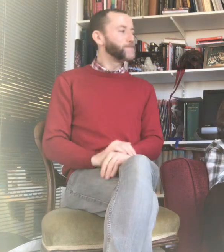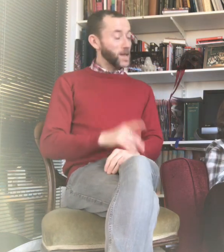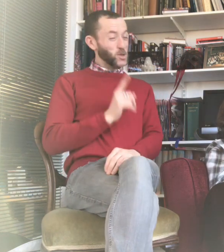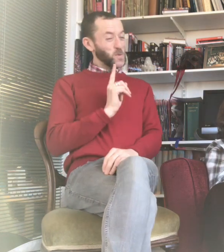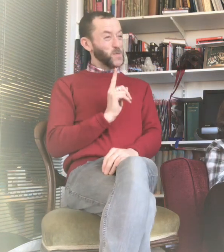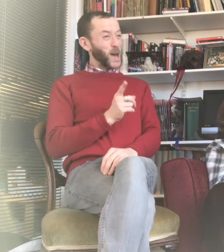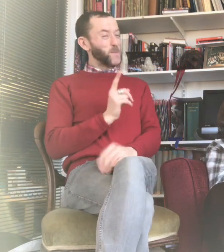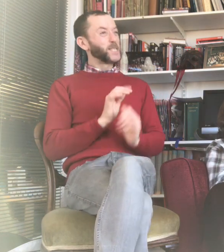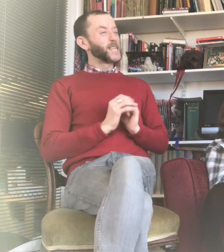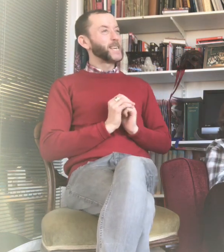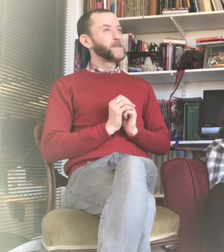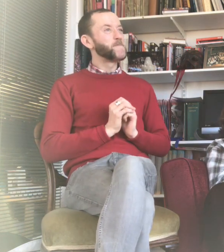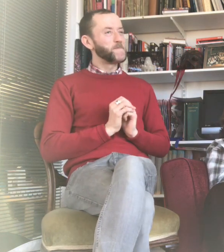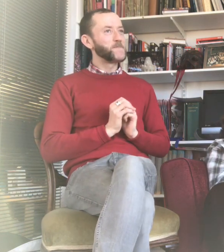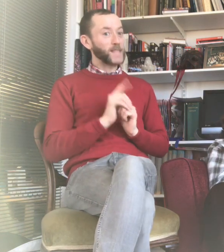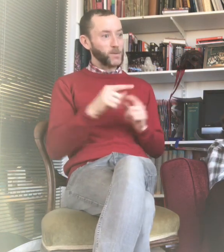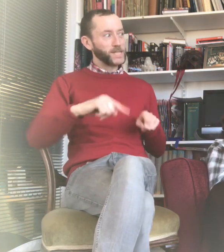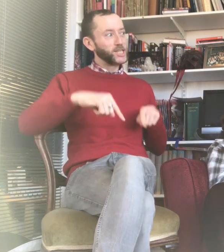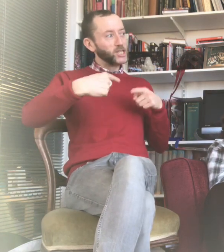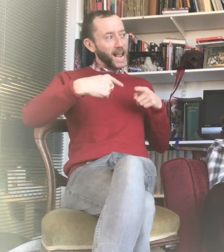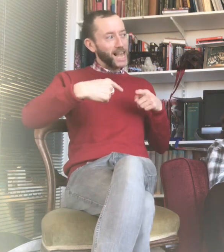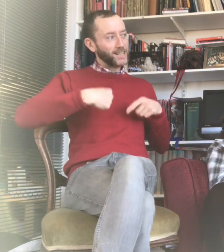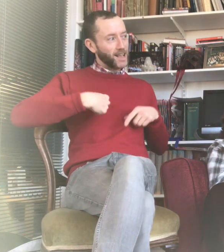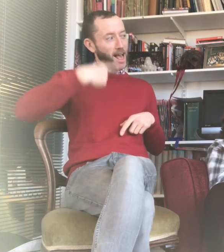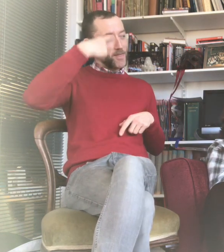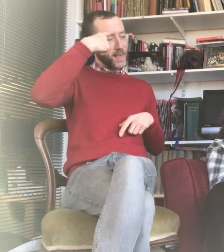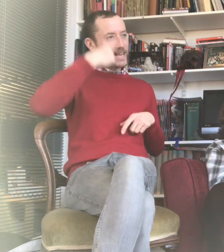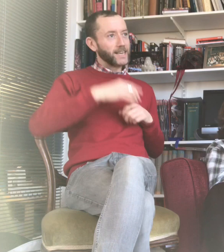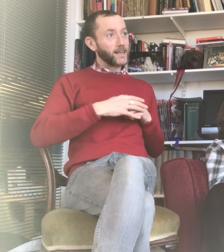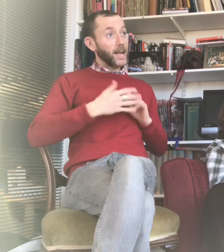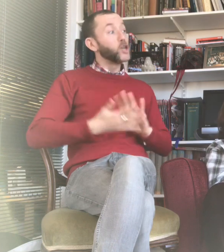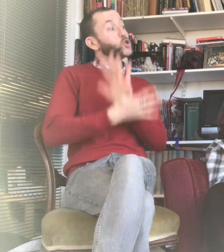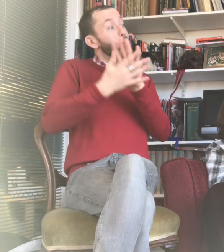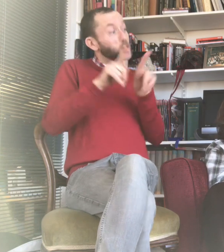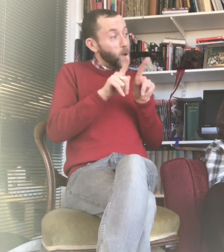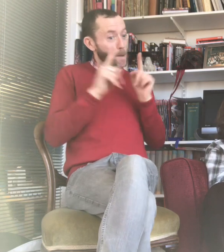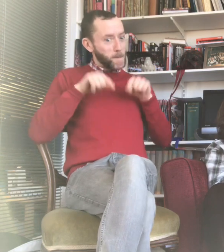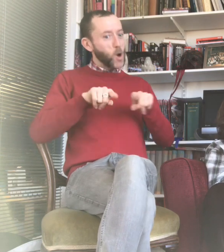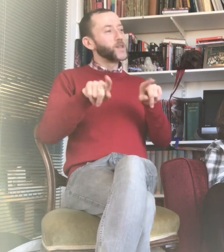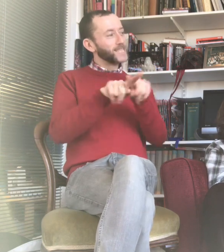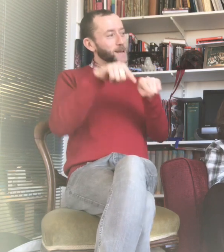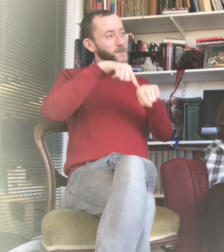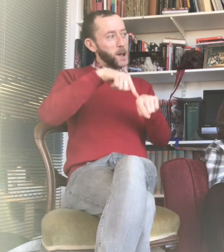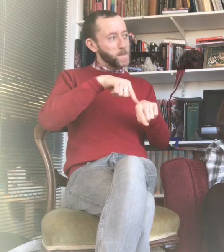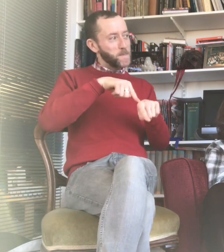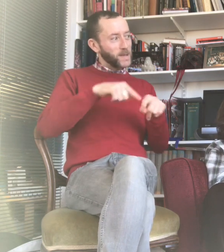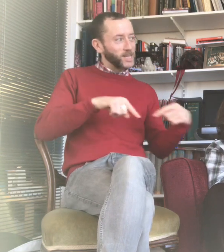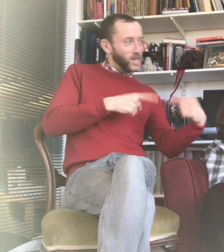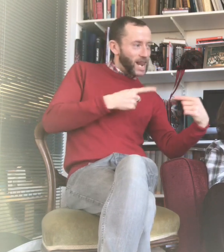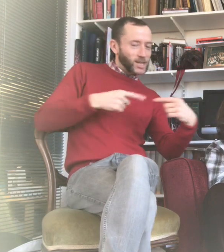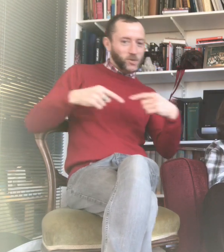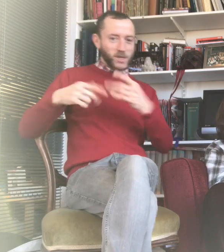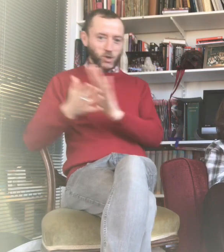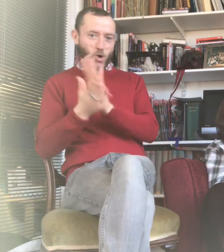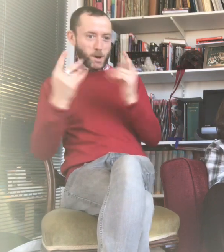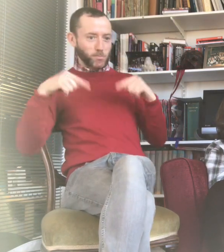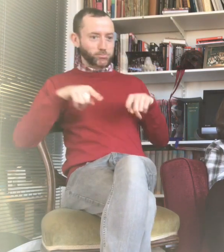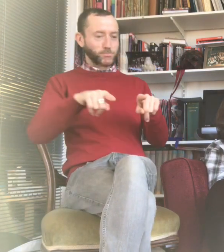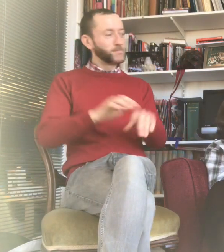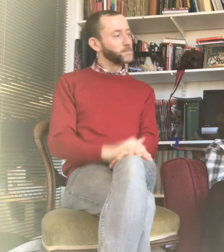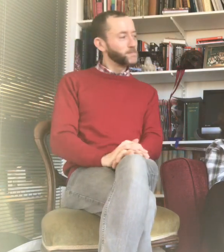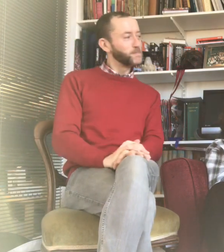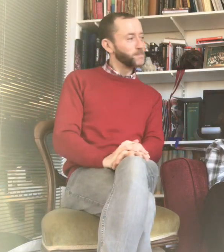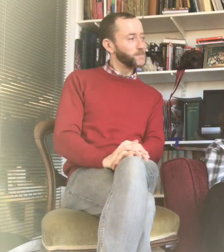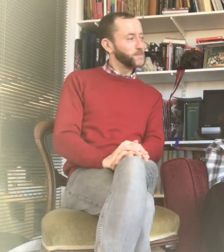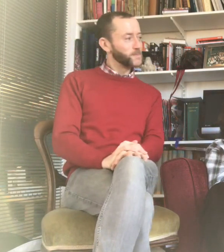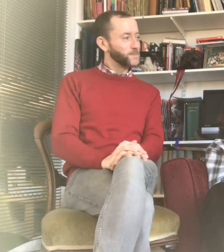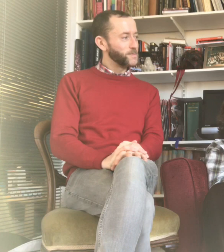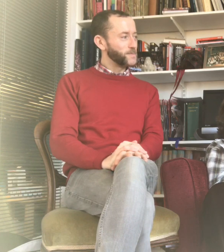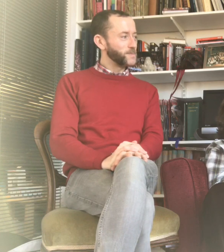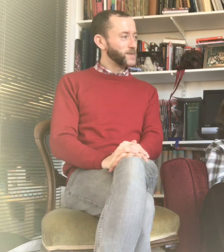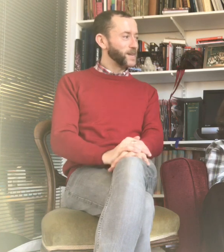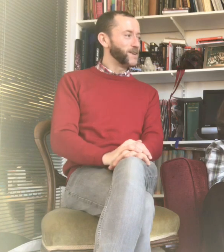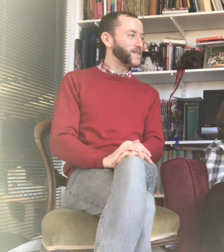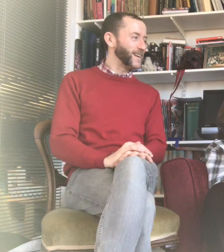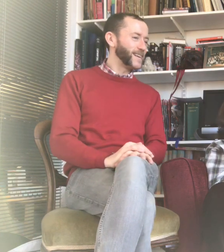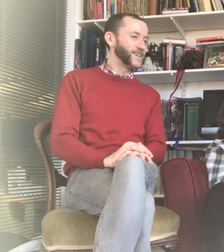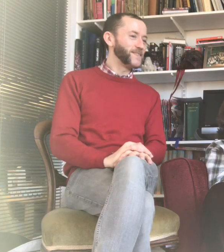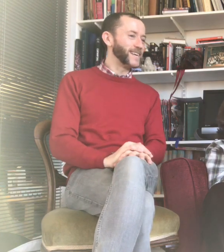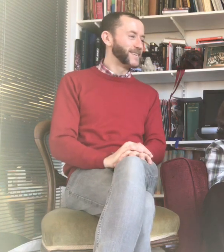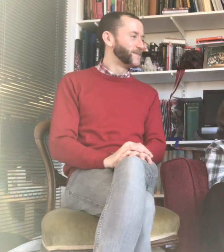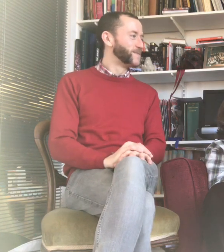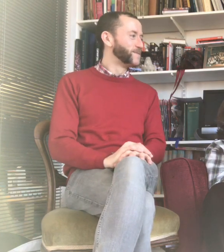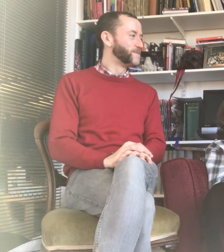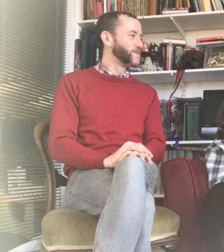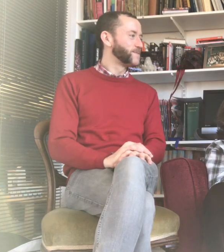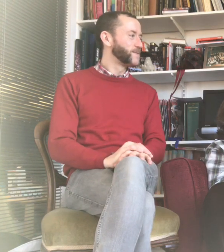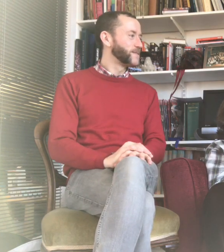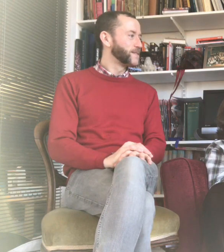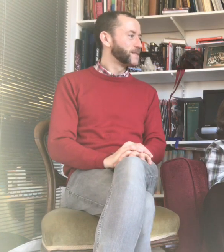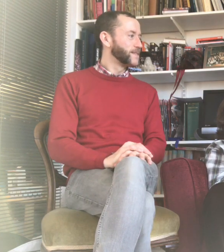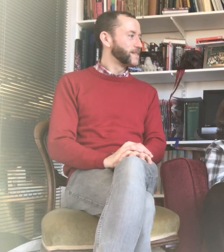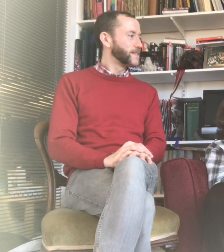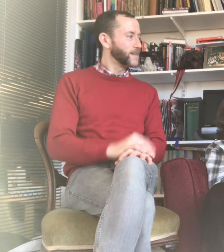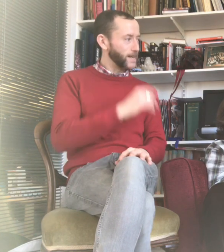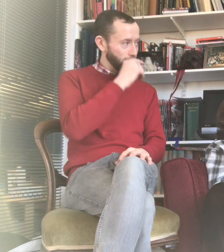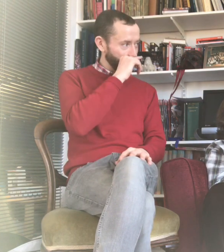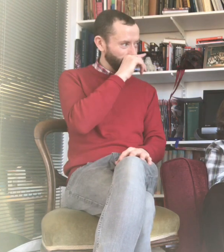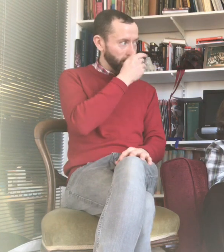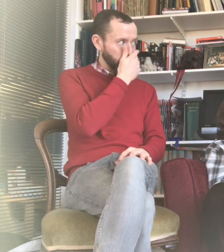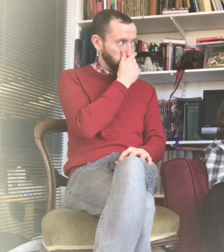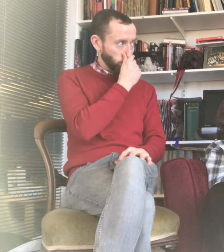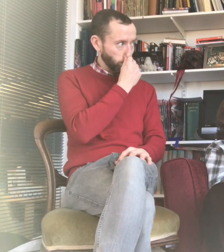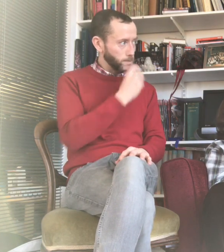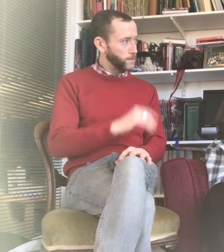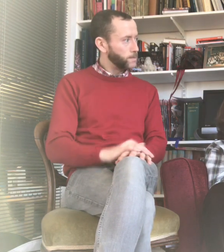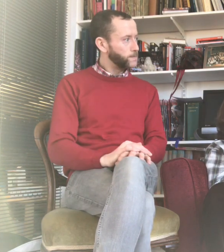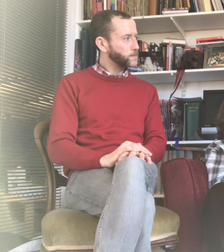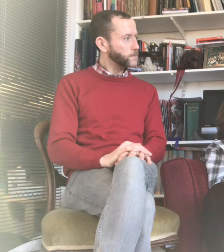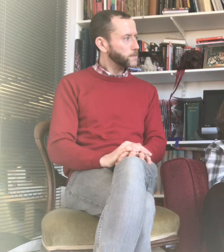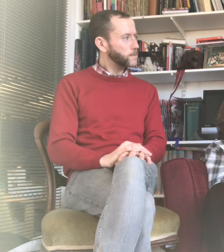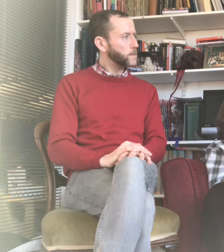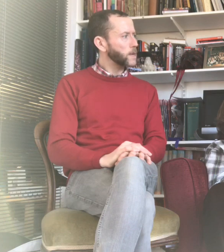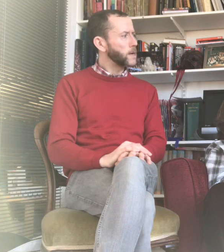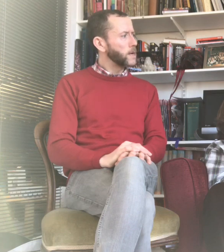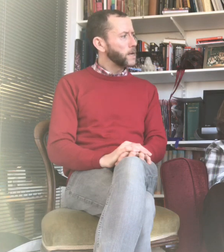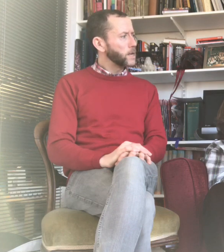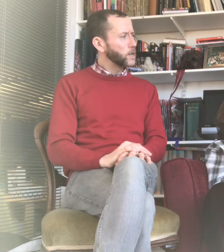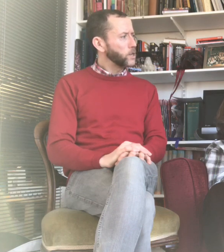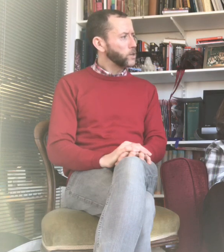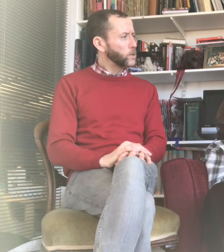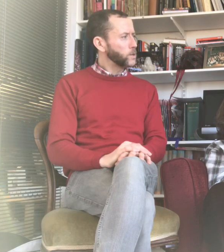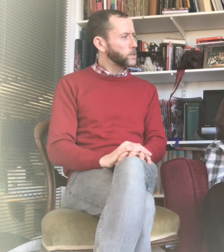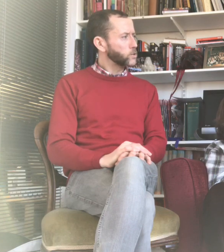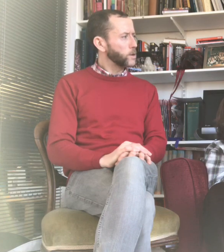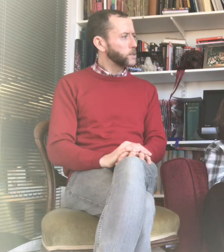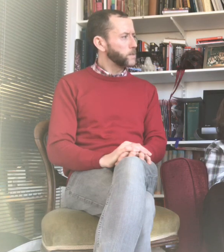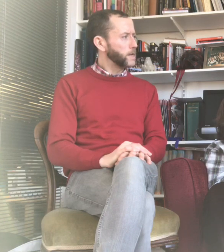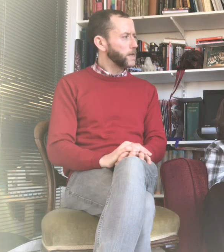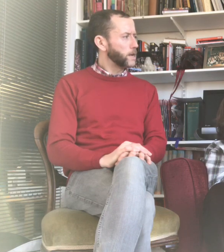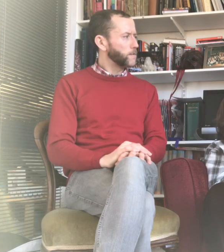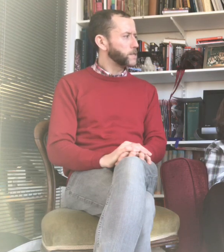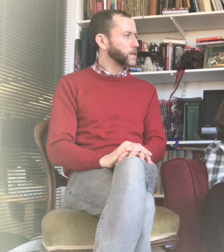was that was the challenge and I think the joy of doing it. Lovely, lovely. Can you describe to me...